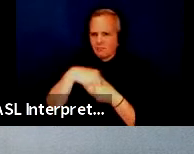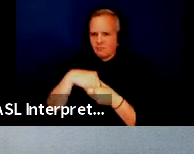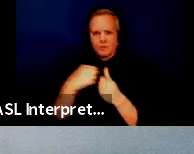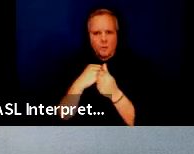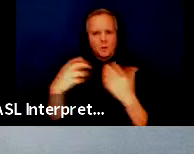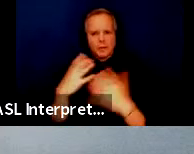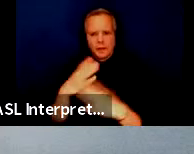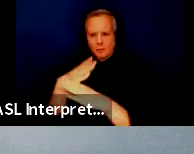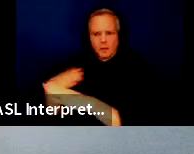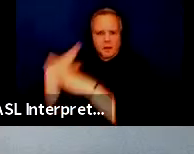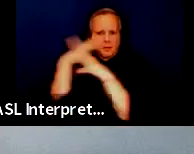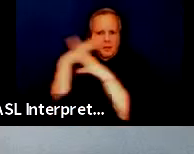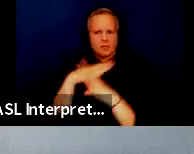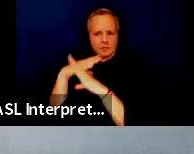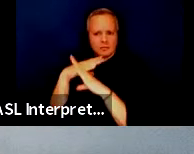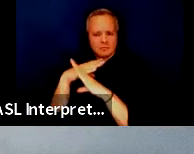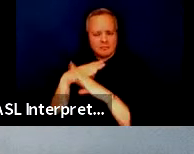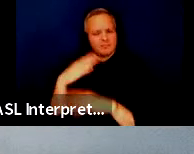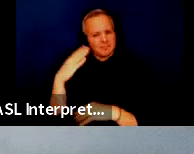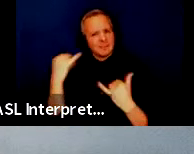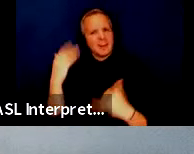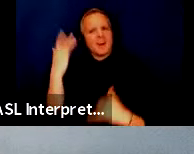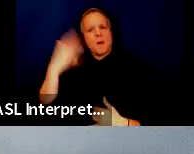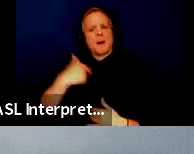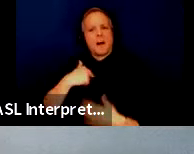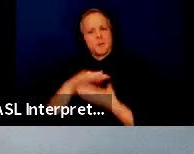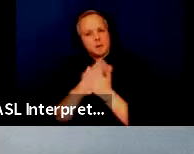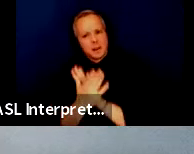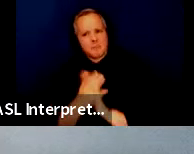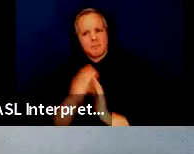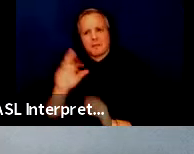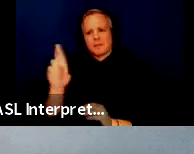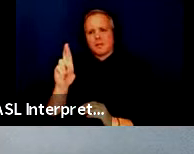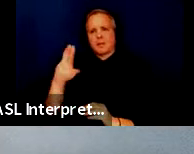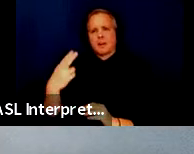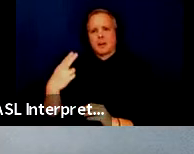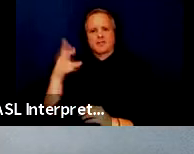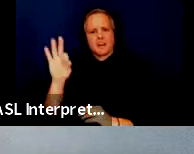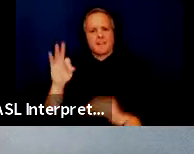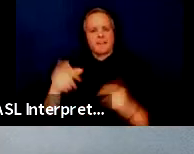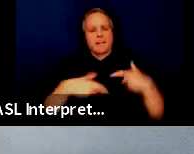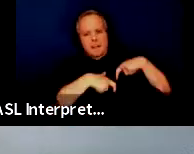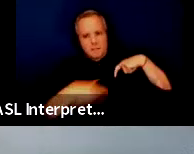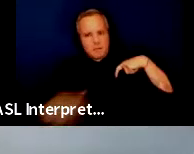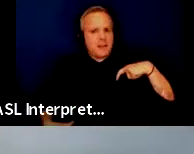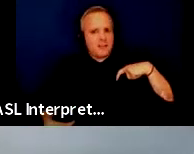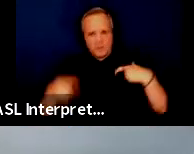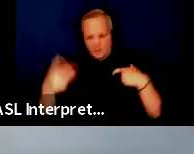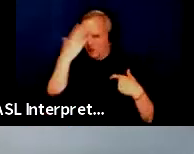WHY I DECIDED TO BECOME A RICK HANSEN FOUNDATION AMBASSADOR. YOU PROBABLY ALL KNOW THE STORY OF RICK HANSEN.